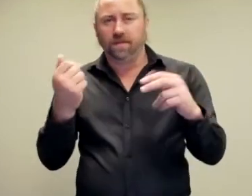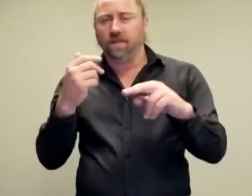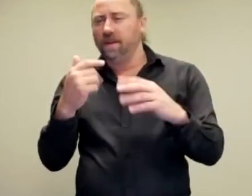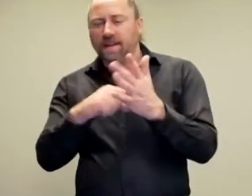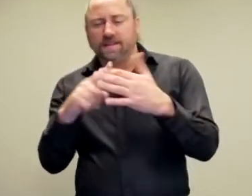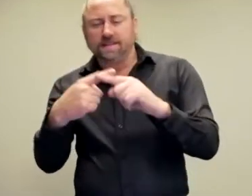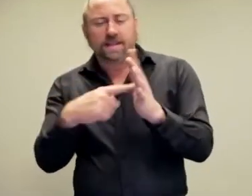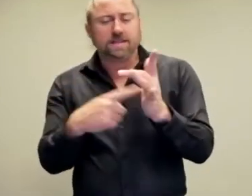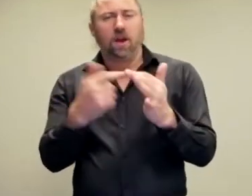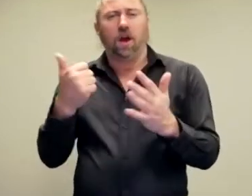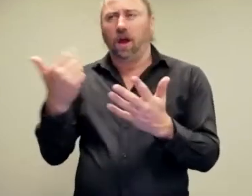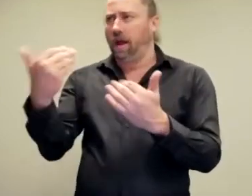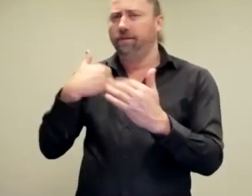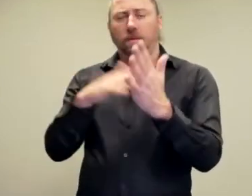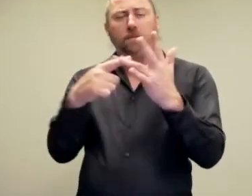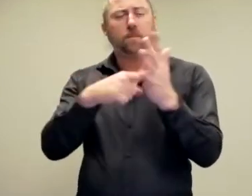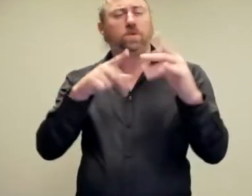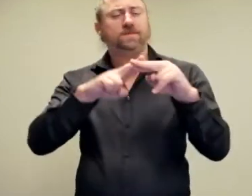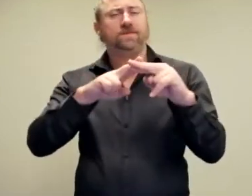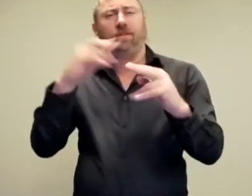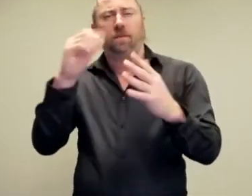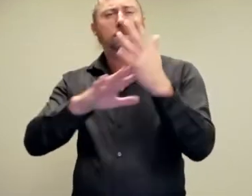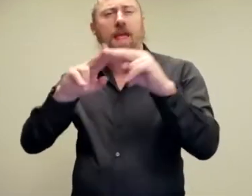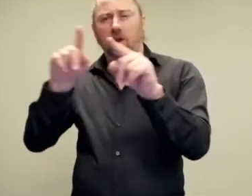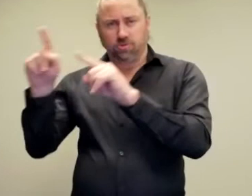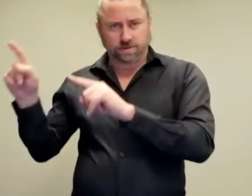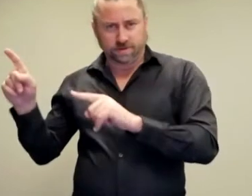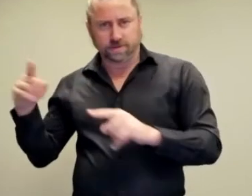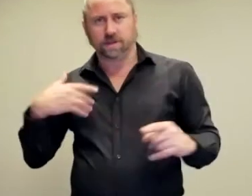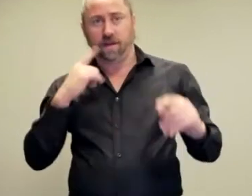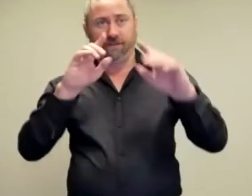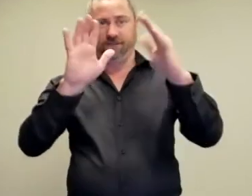courtesy of my parents, and I now merge the flat pictorial arrangements